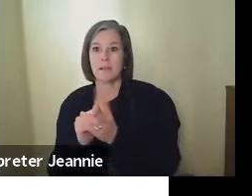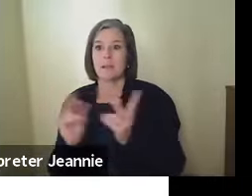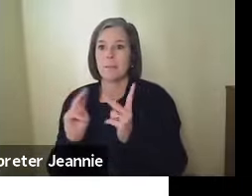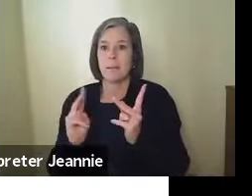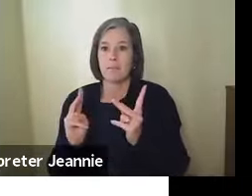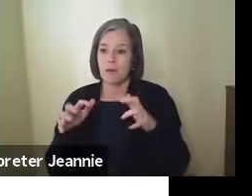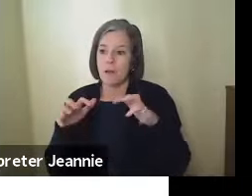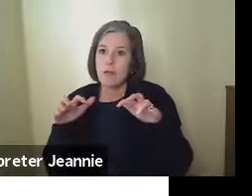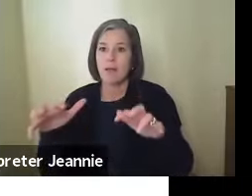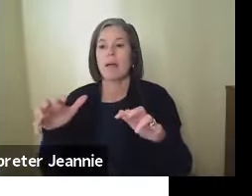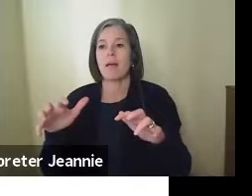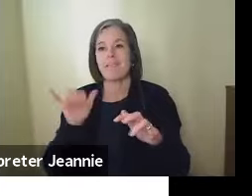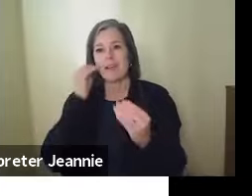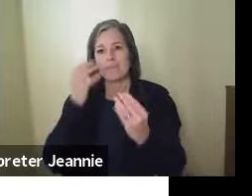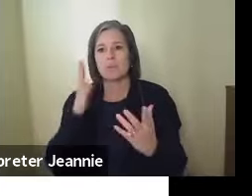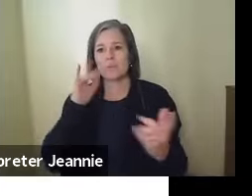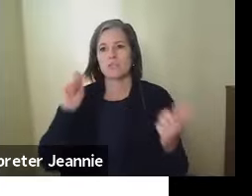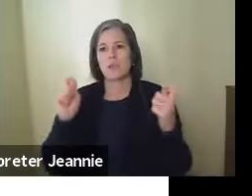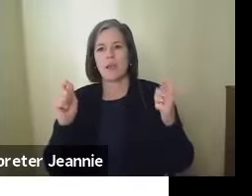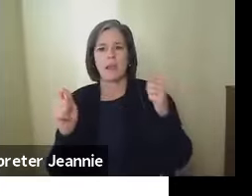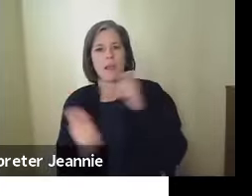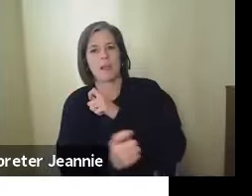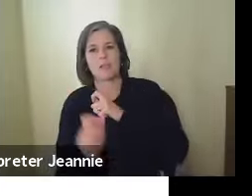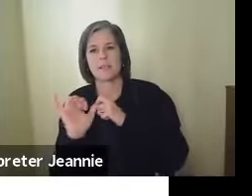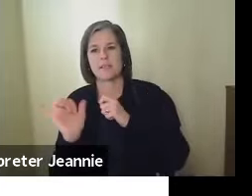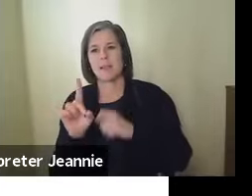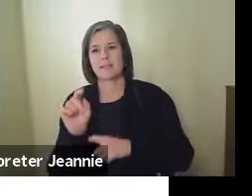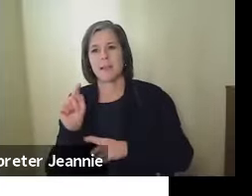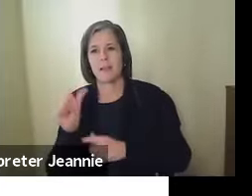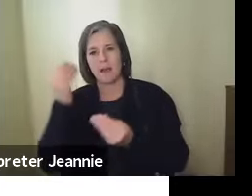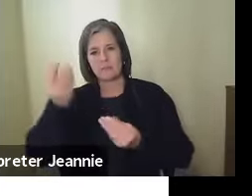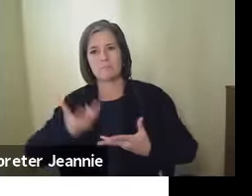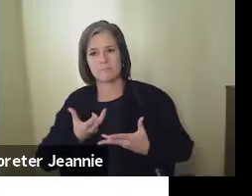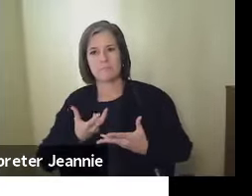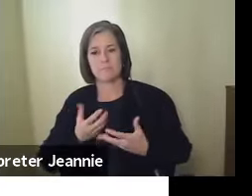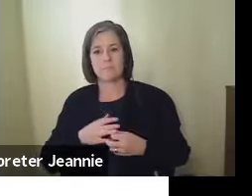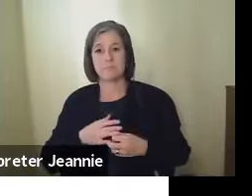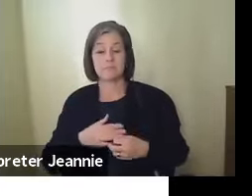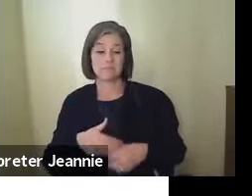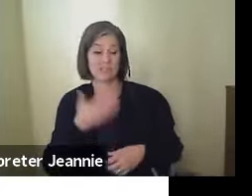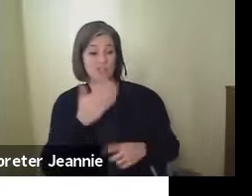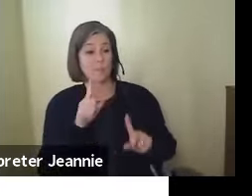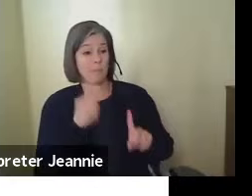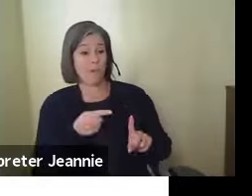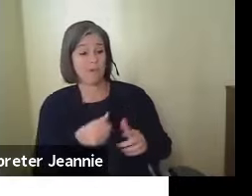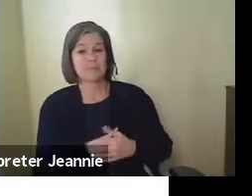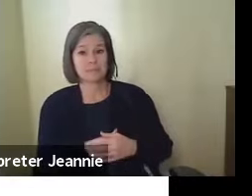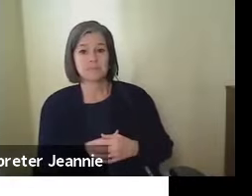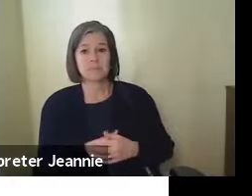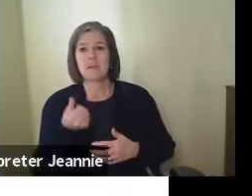this information will change very, very rapidly if that data comes in. Good point. Just a few DIDD specific